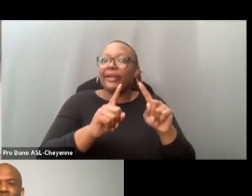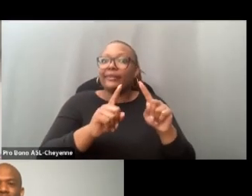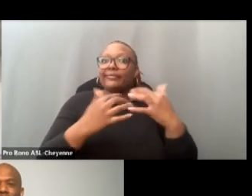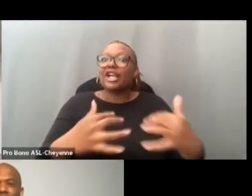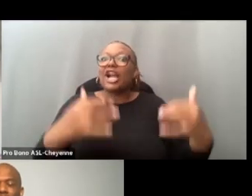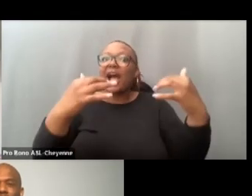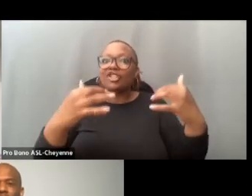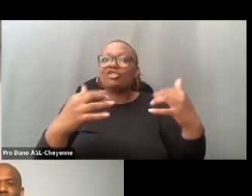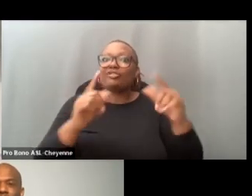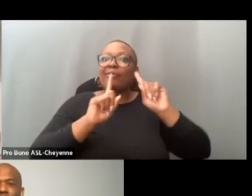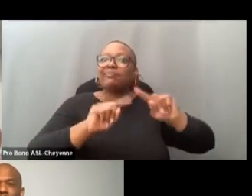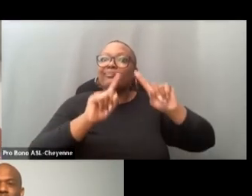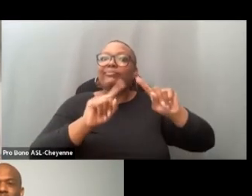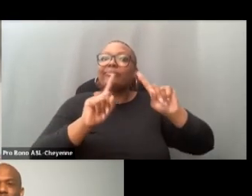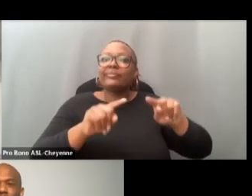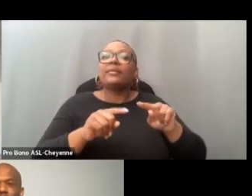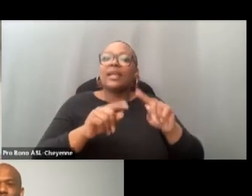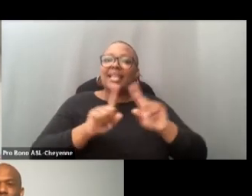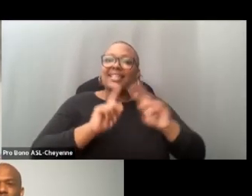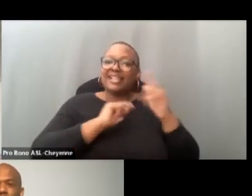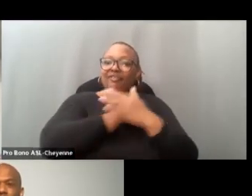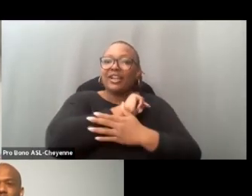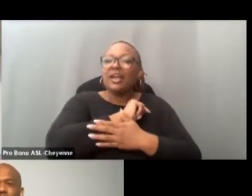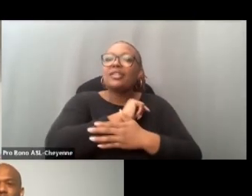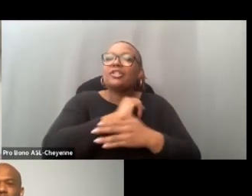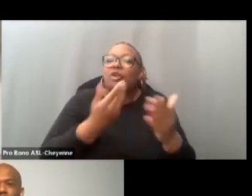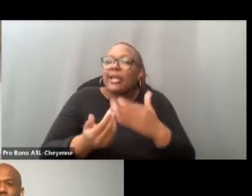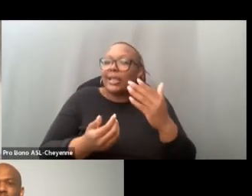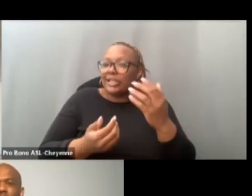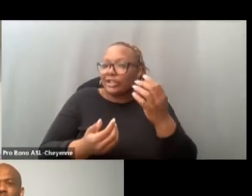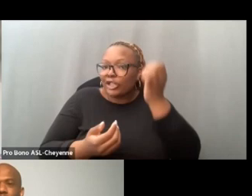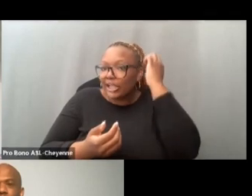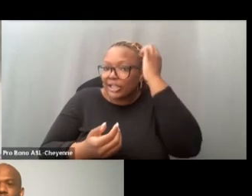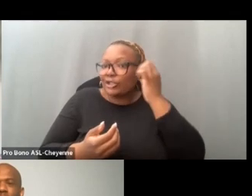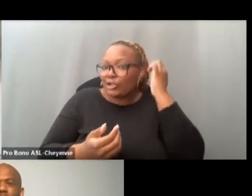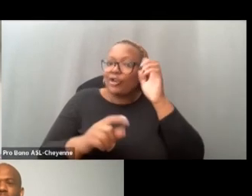As you know, it's easier to get to Europe than your next door neighbors in Africa.